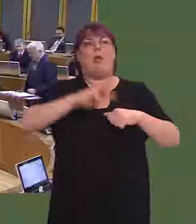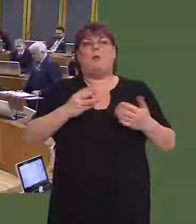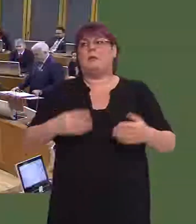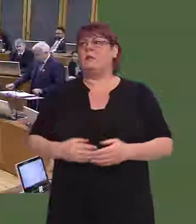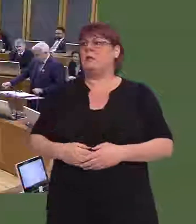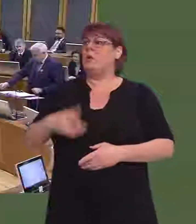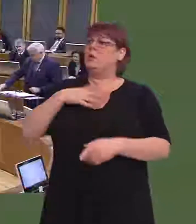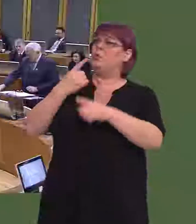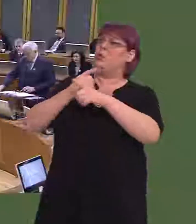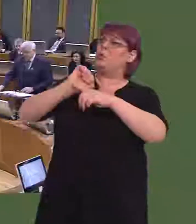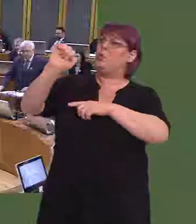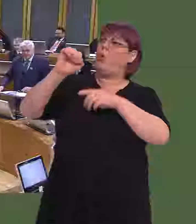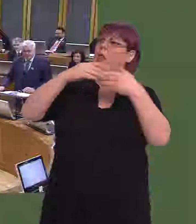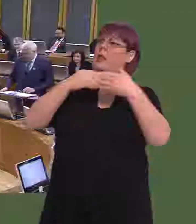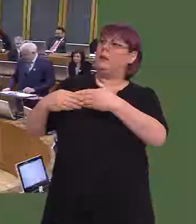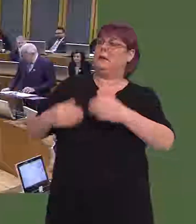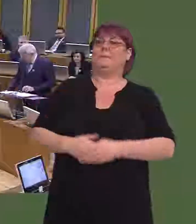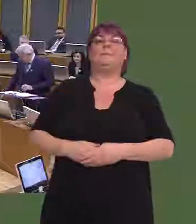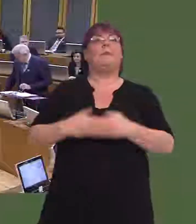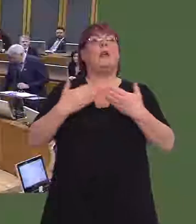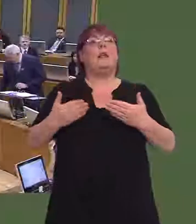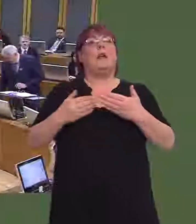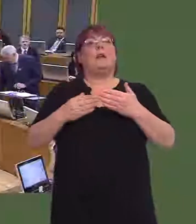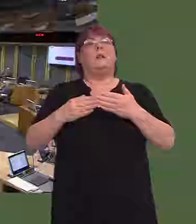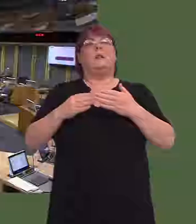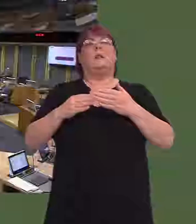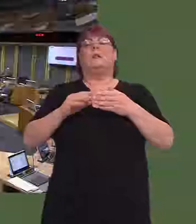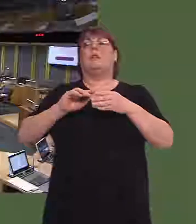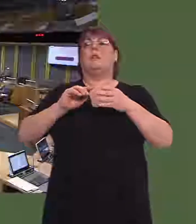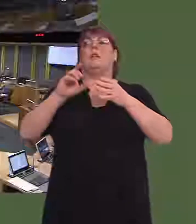Y Llywydd / The Llywydd: Leader of the opposition, Andrew R.T. Davies. Andrew RT Davies AM: Thank you, Presiding Officer.